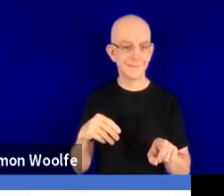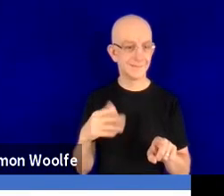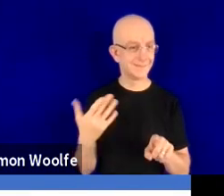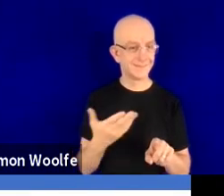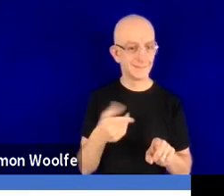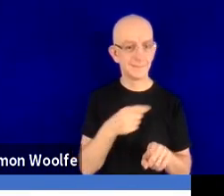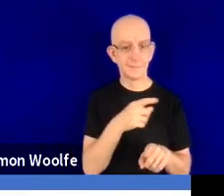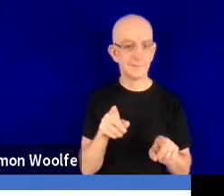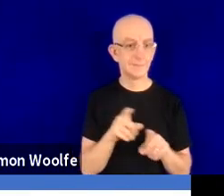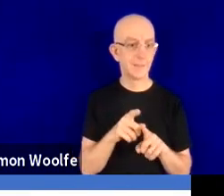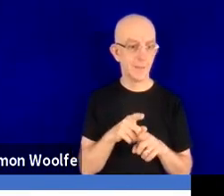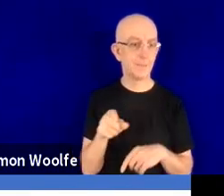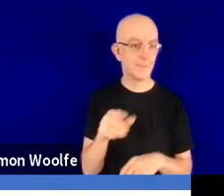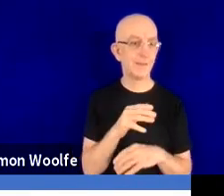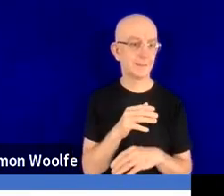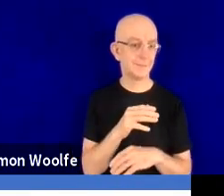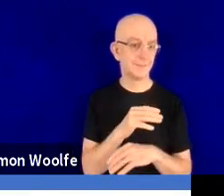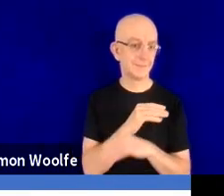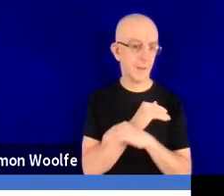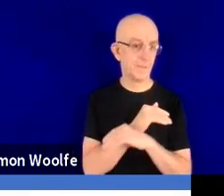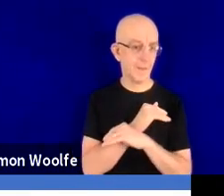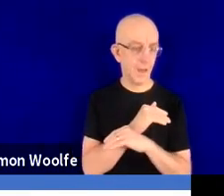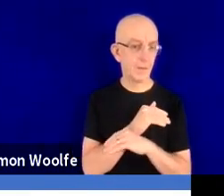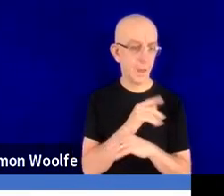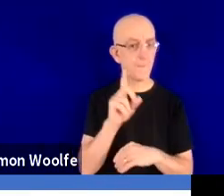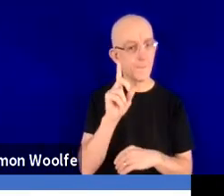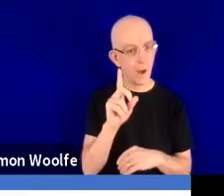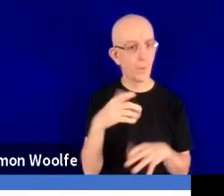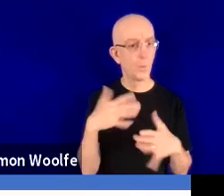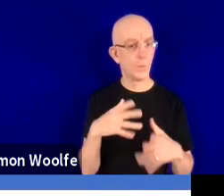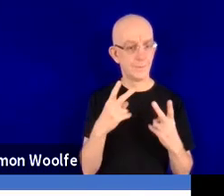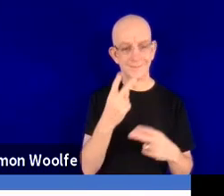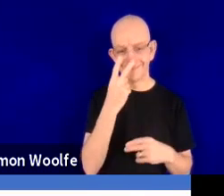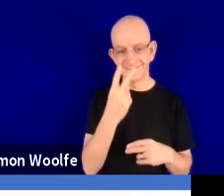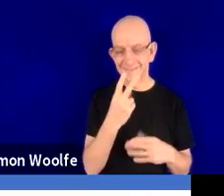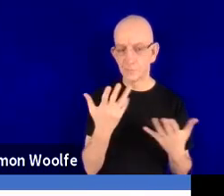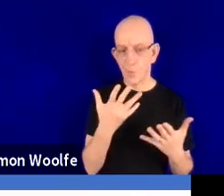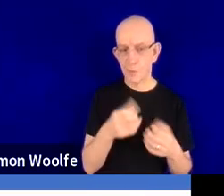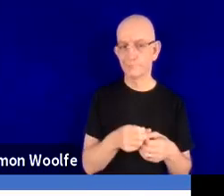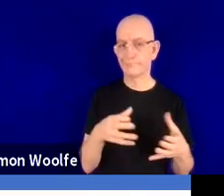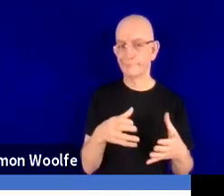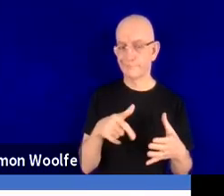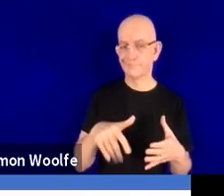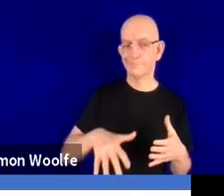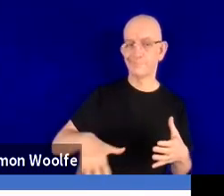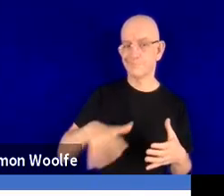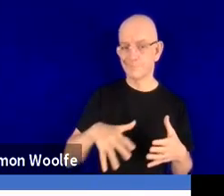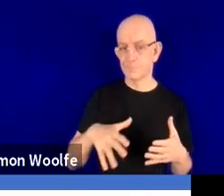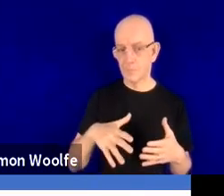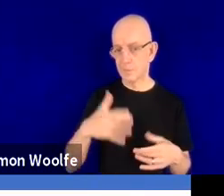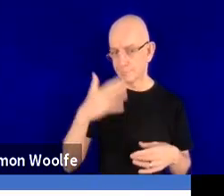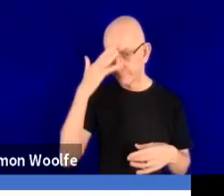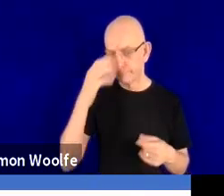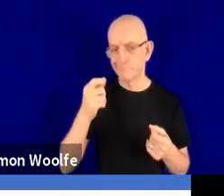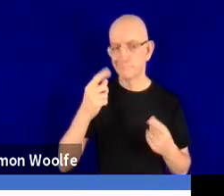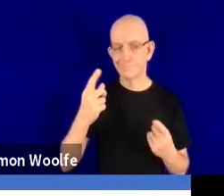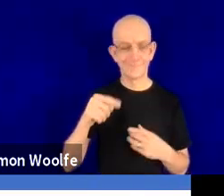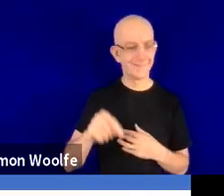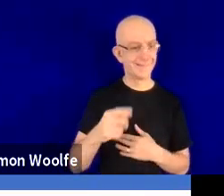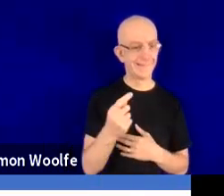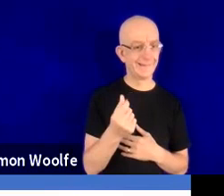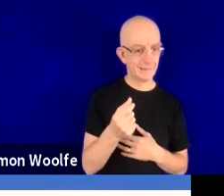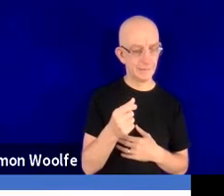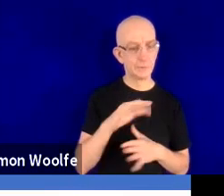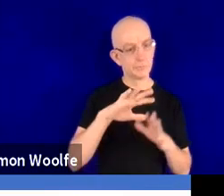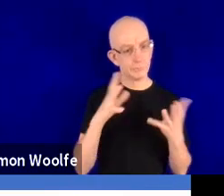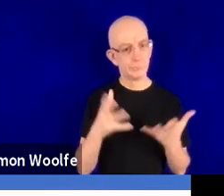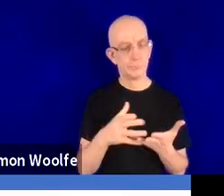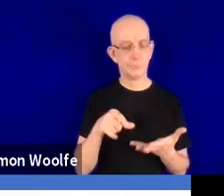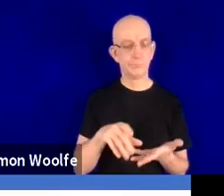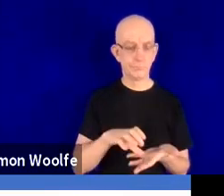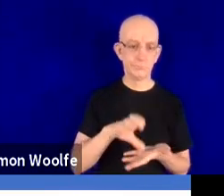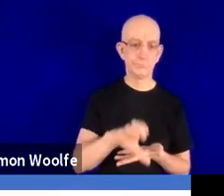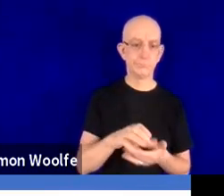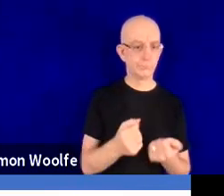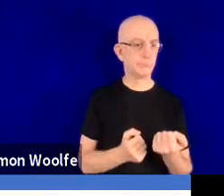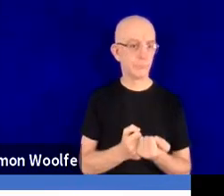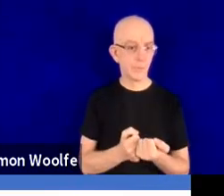So we know and Charles referred to it, one disability allowance will not solve the problem of income security coverage of health care cost and disability cost